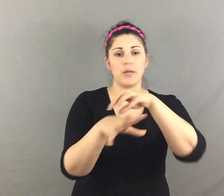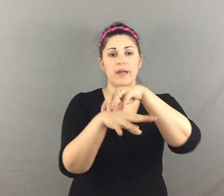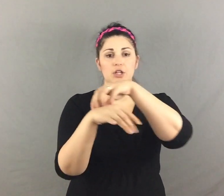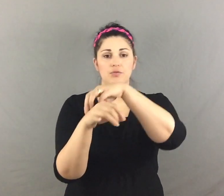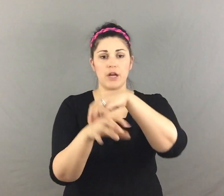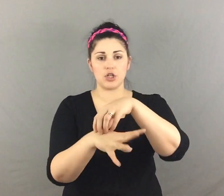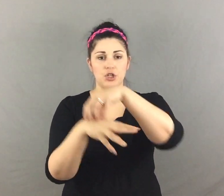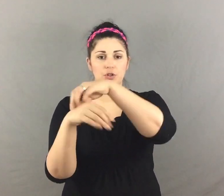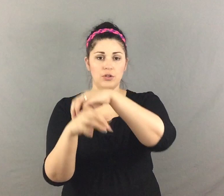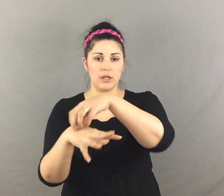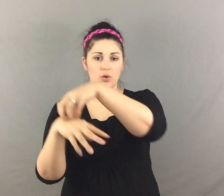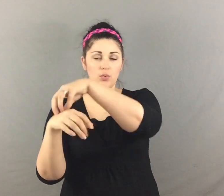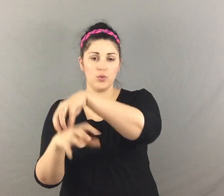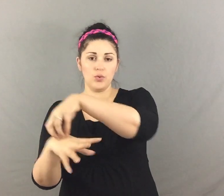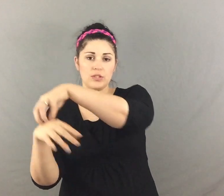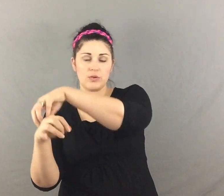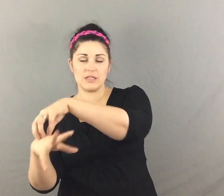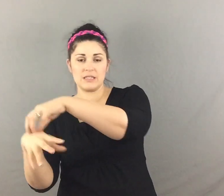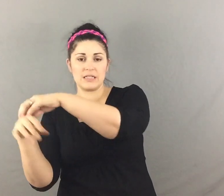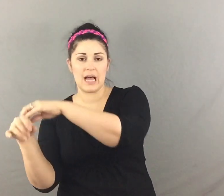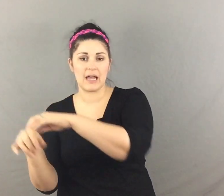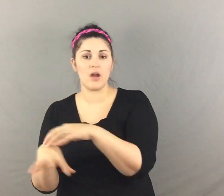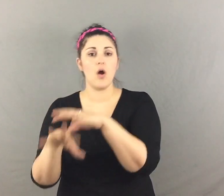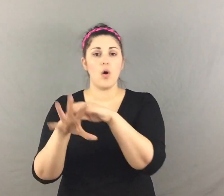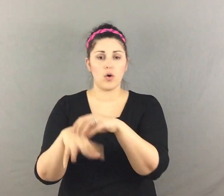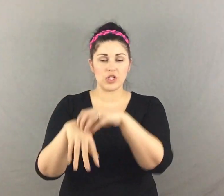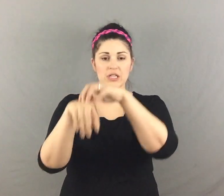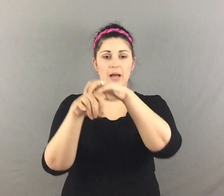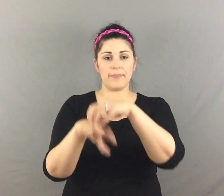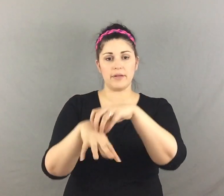you can make it directional like Ooh, it's going to the side or just up.